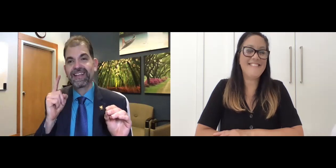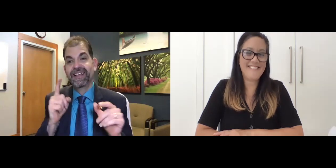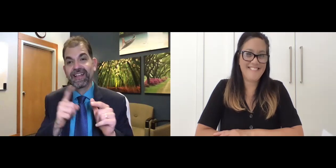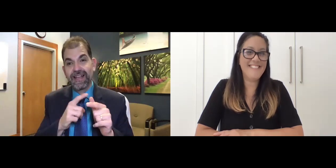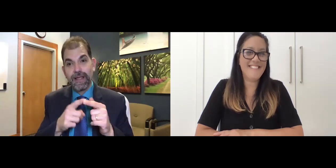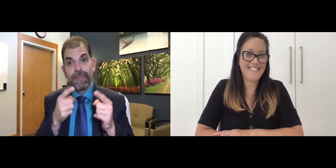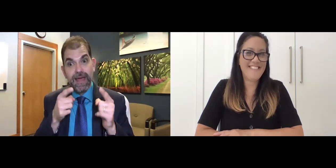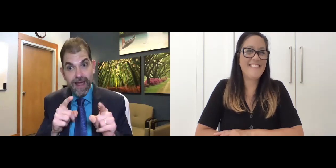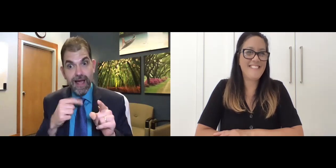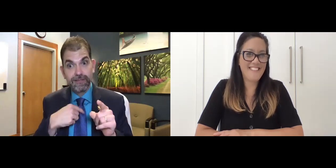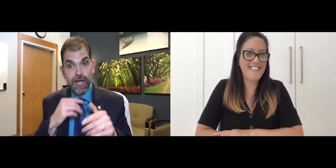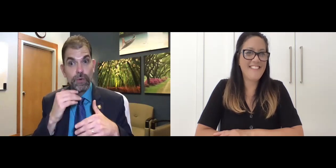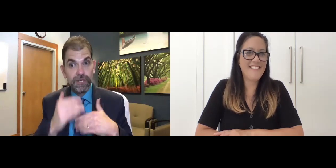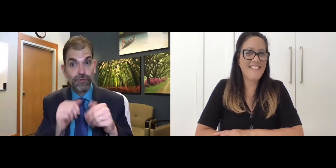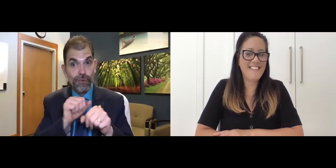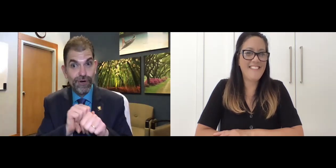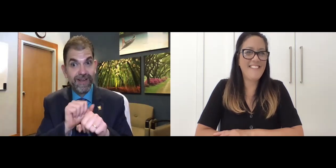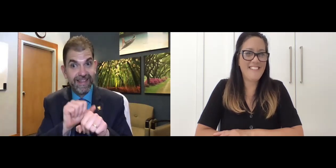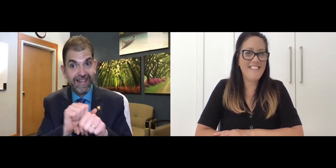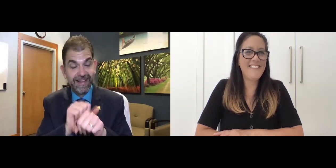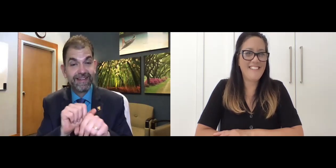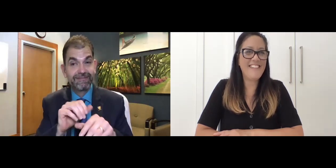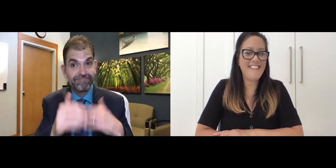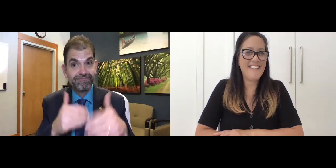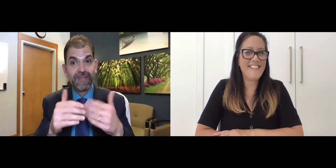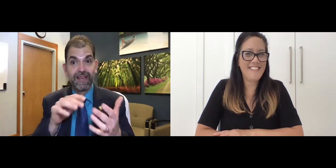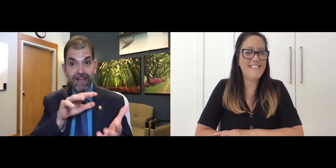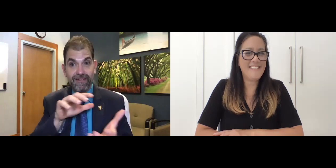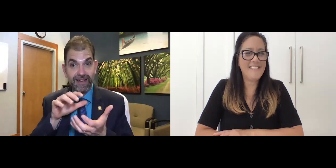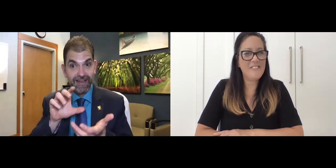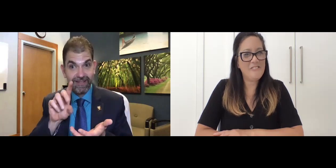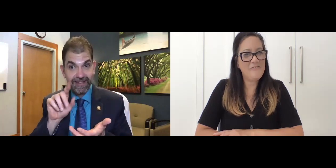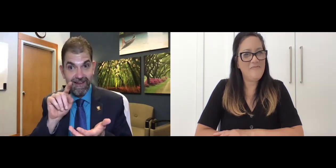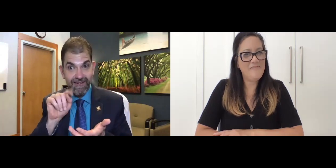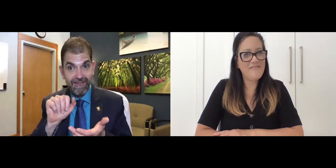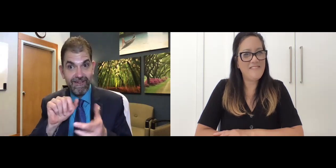not for us in the U.S. Then over time as we began working on it